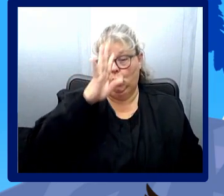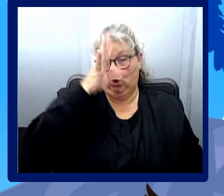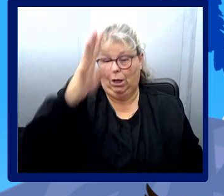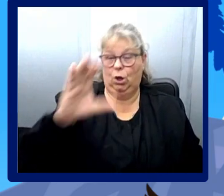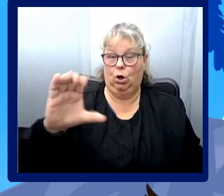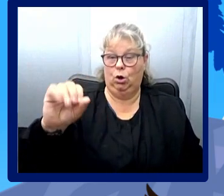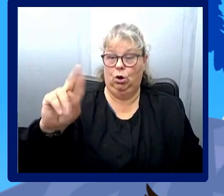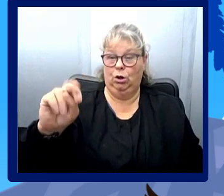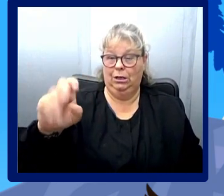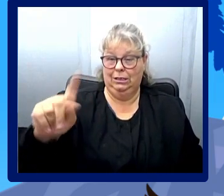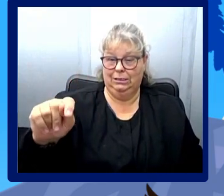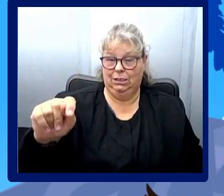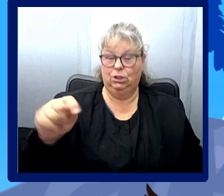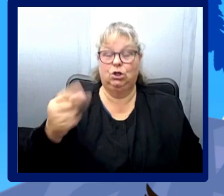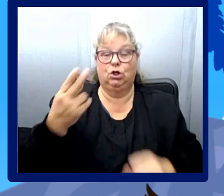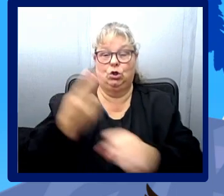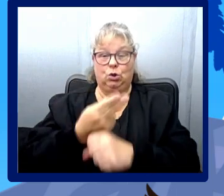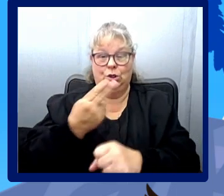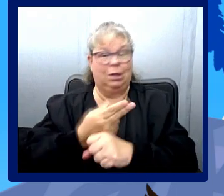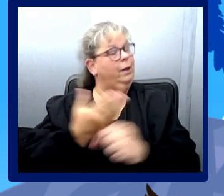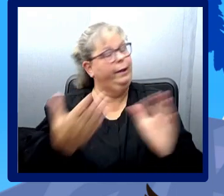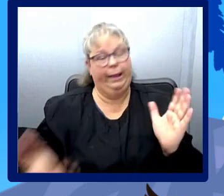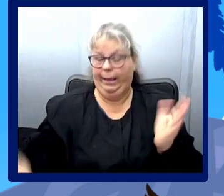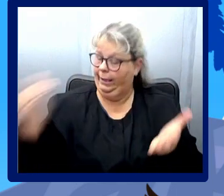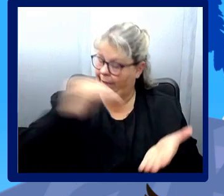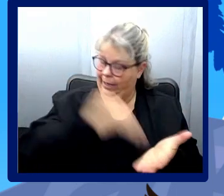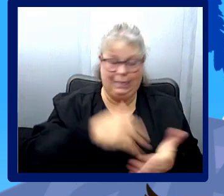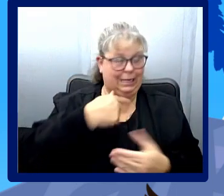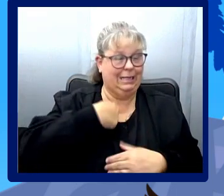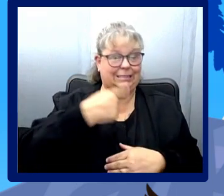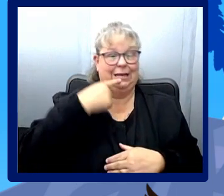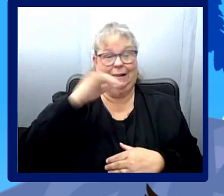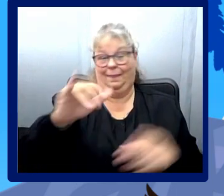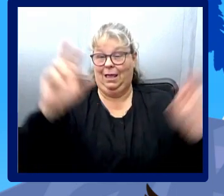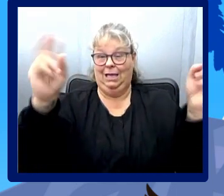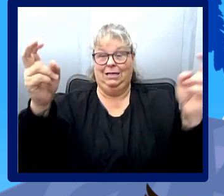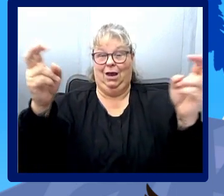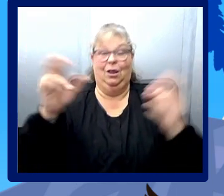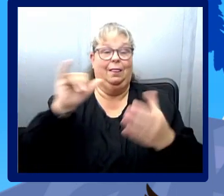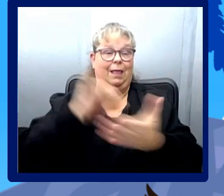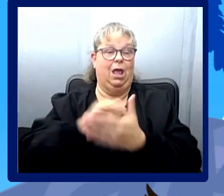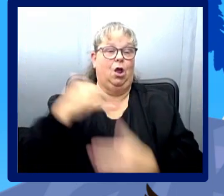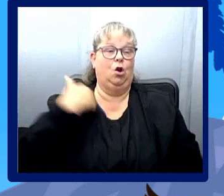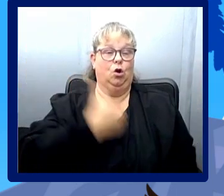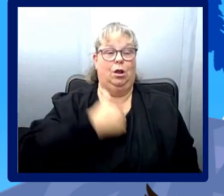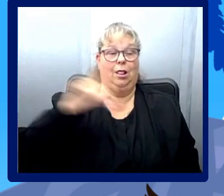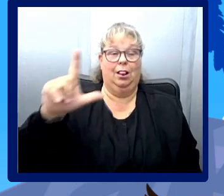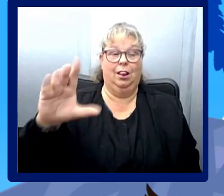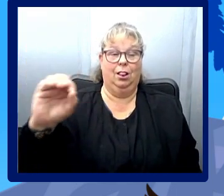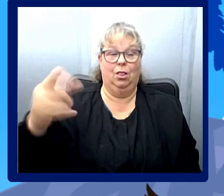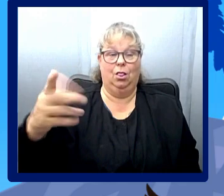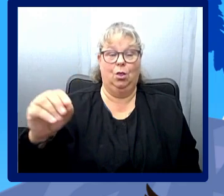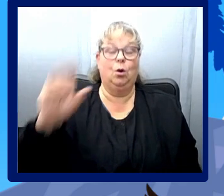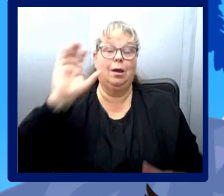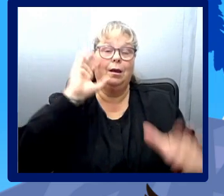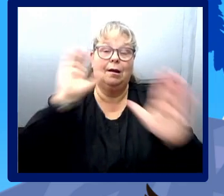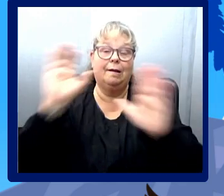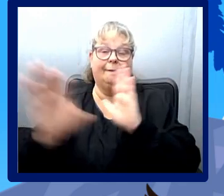a header and sub-header, which is just under the graphic and the body, which is where we could put text.